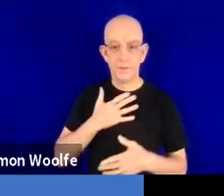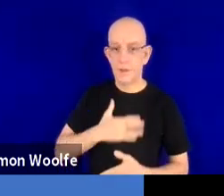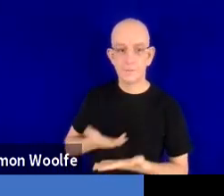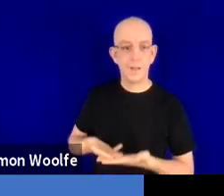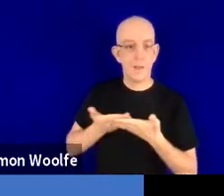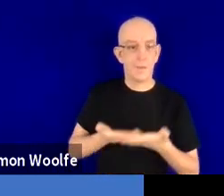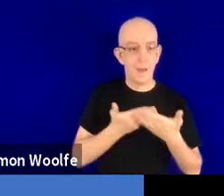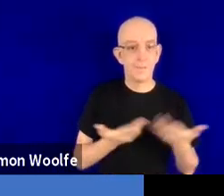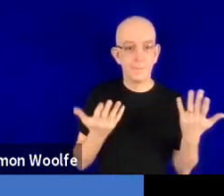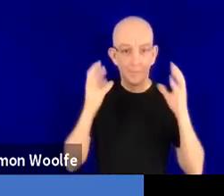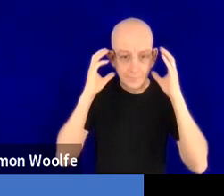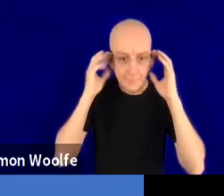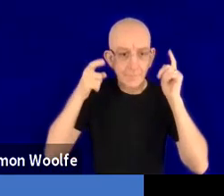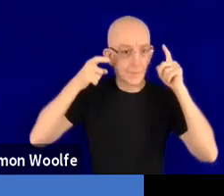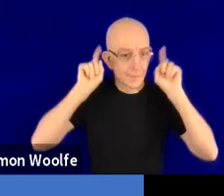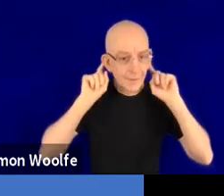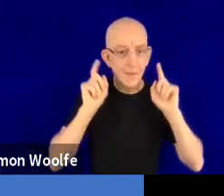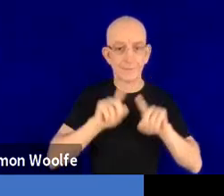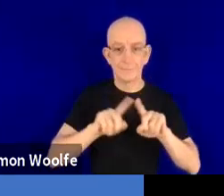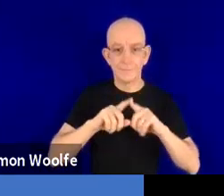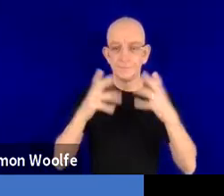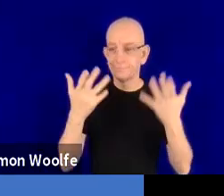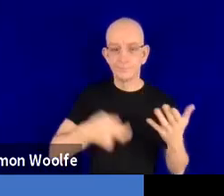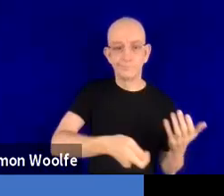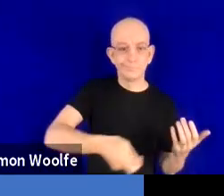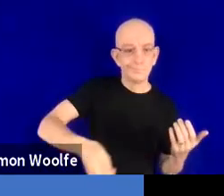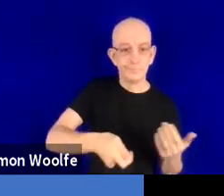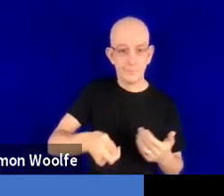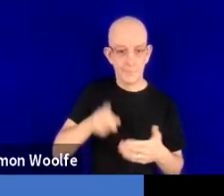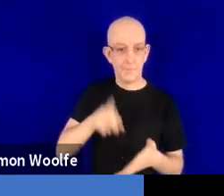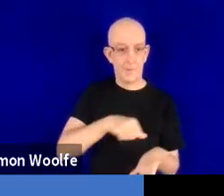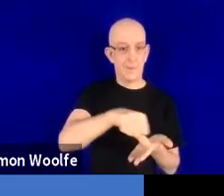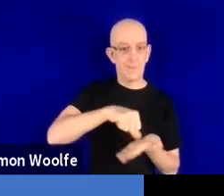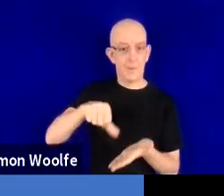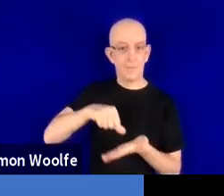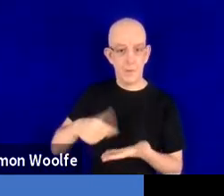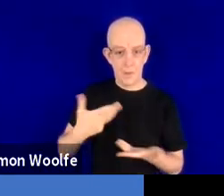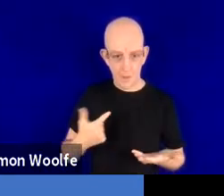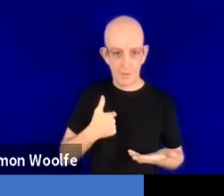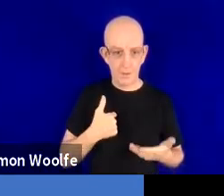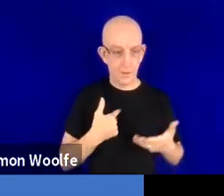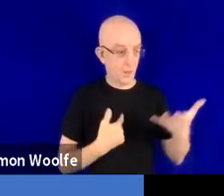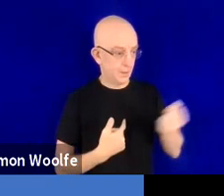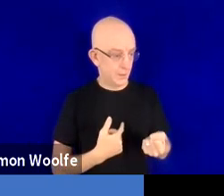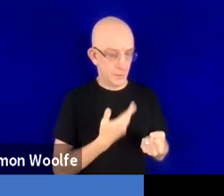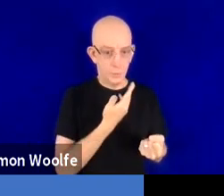and I hope that the importance of that kind of diversity, goes without saying, or is kind of recognized in this presentation